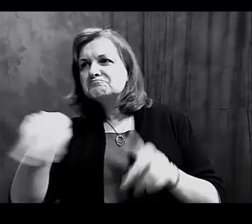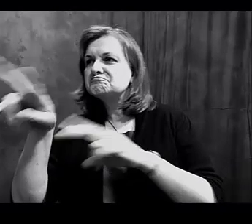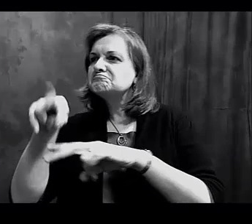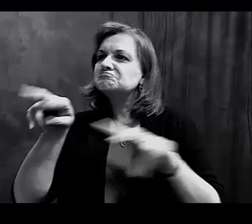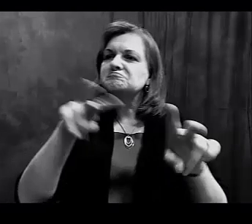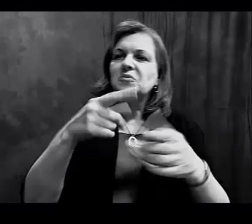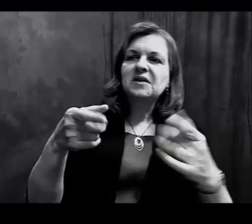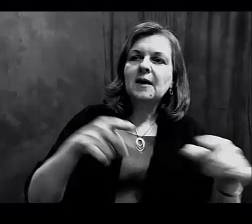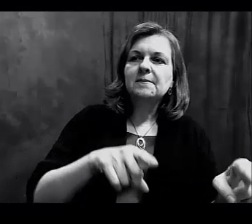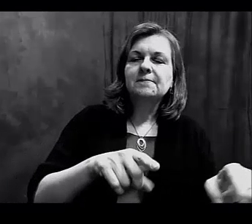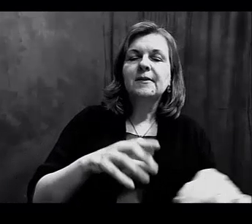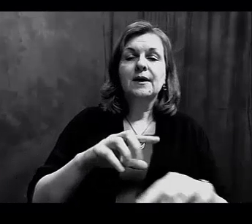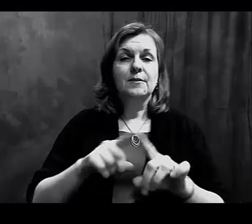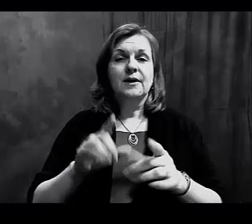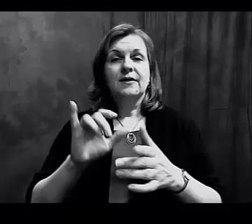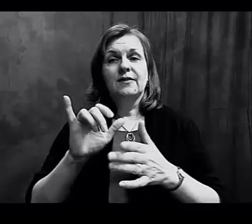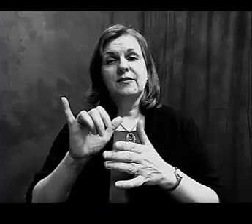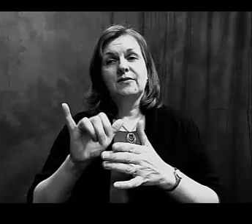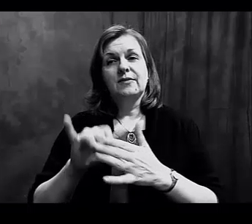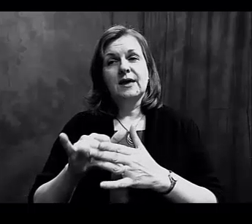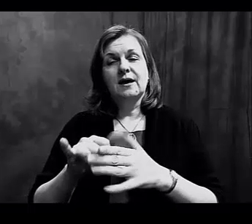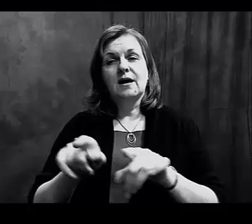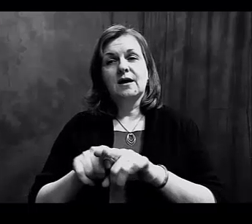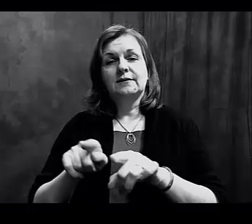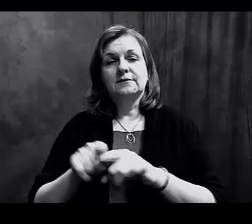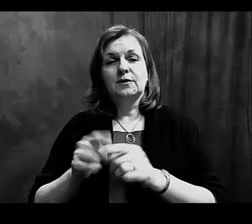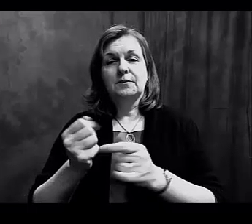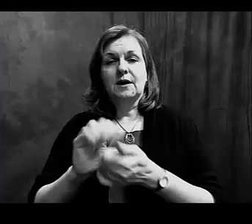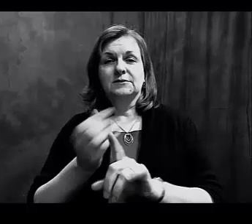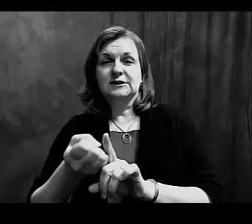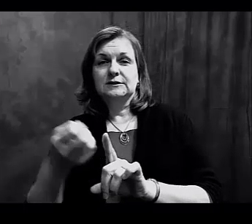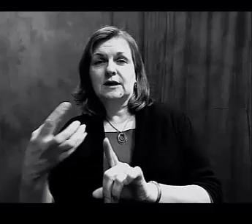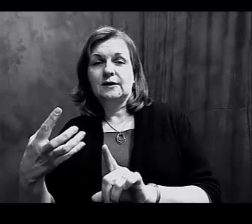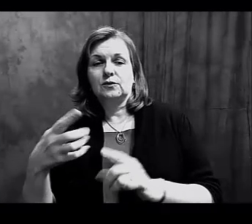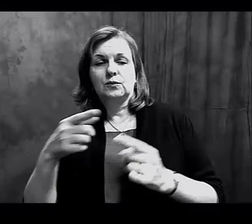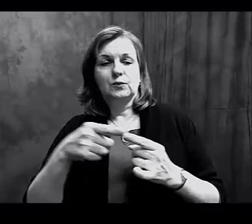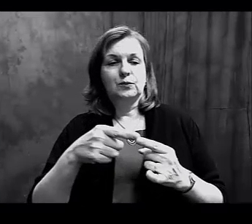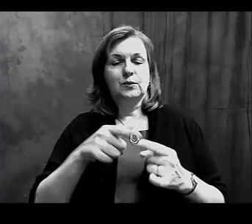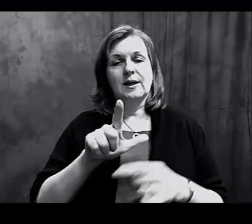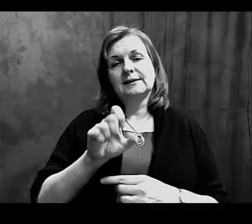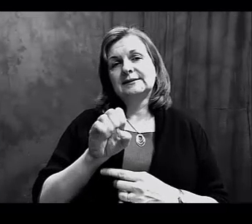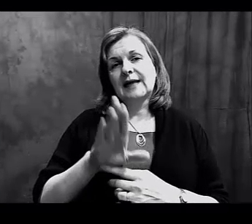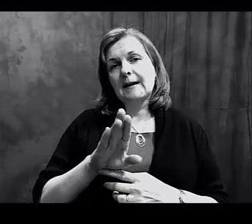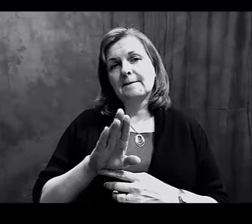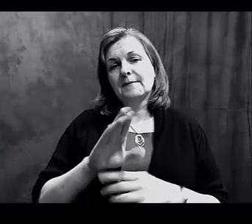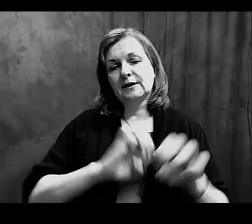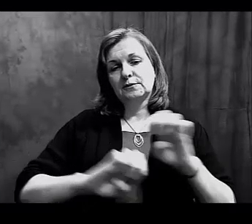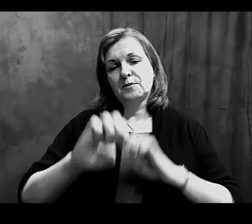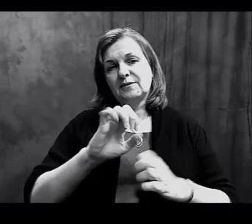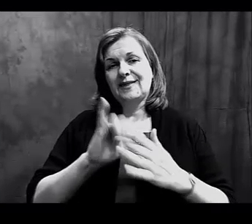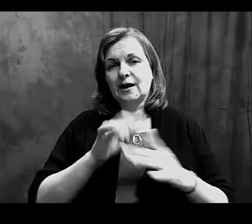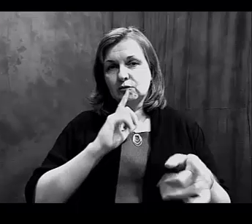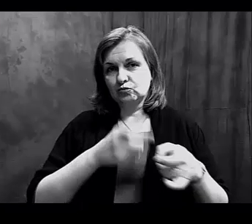but anymore that's really extended into lab controlled experiments